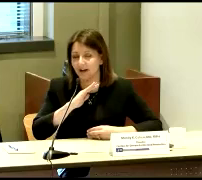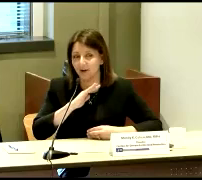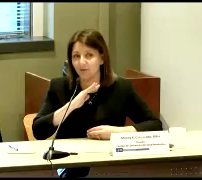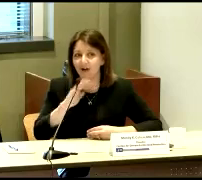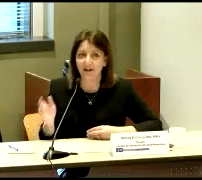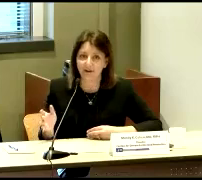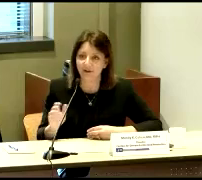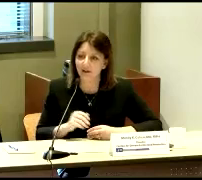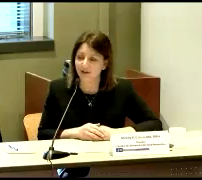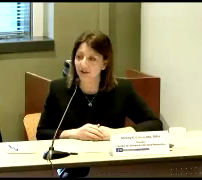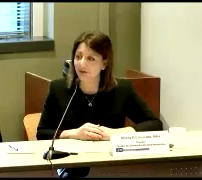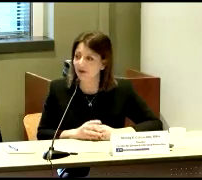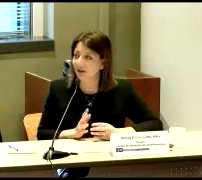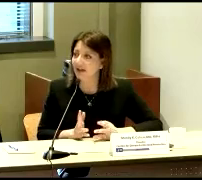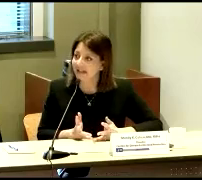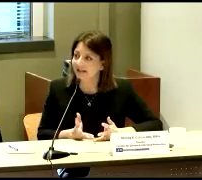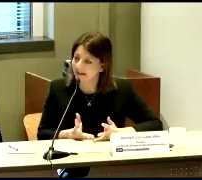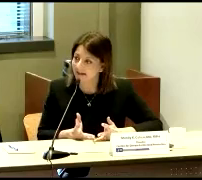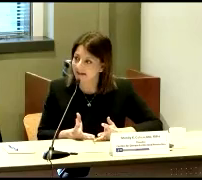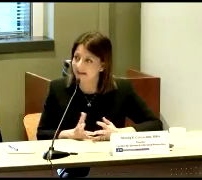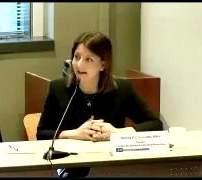We are very close to launching what's called Clean Slate.